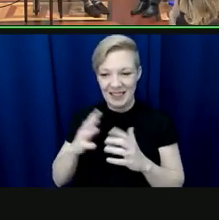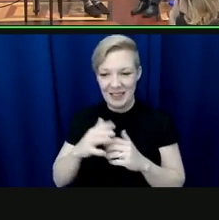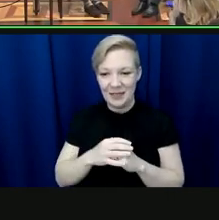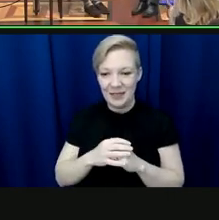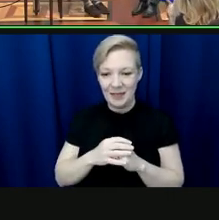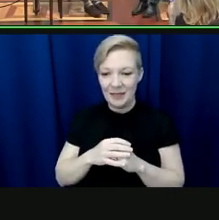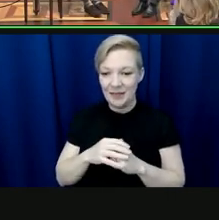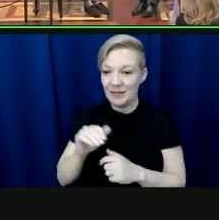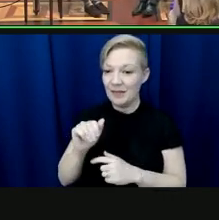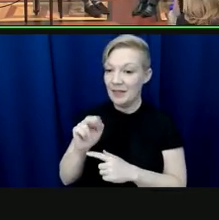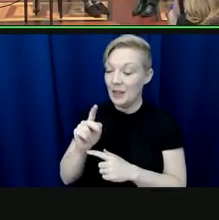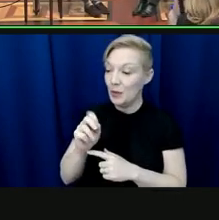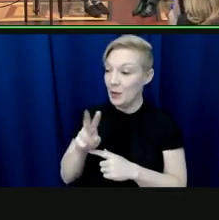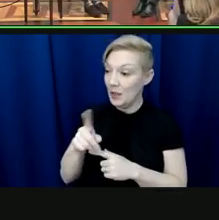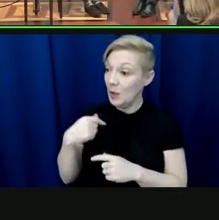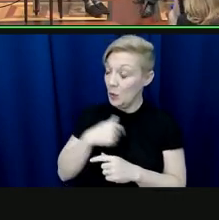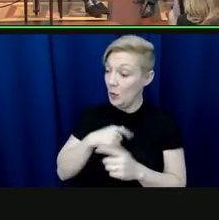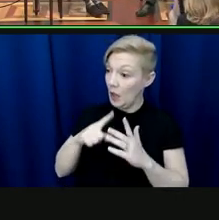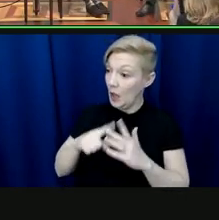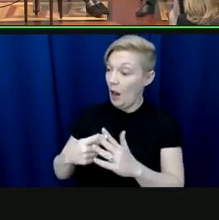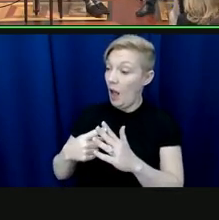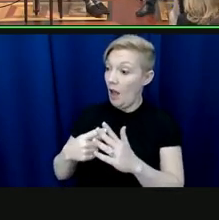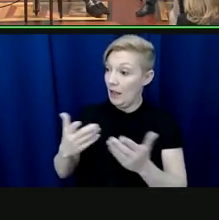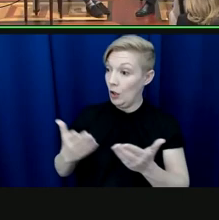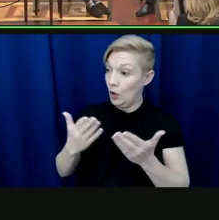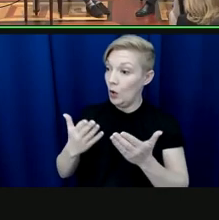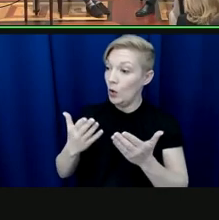as we've done other federal speaker series, we want to do a little scene setting,